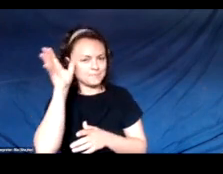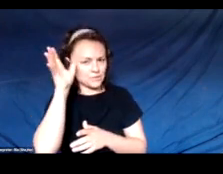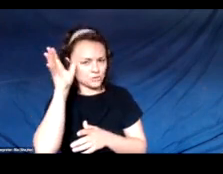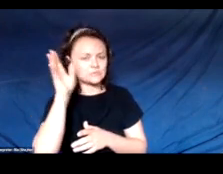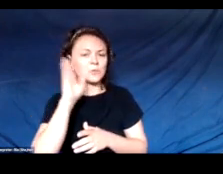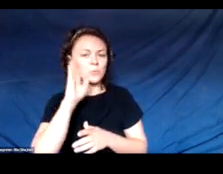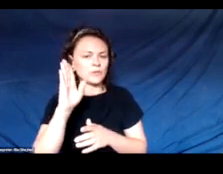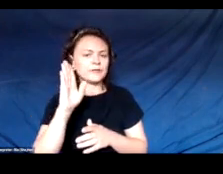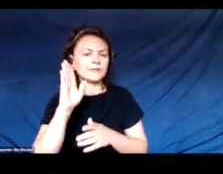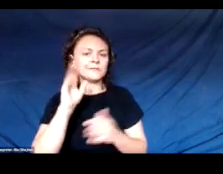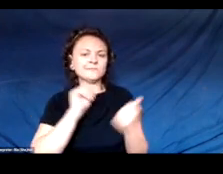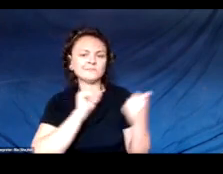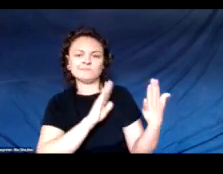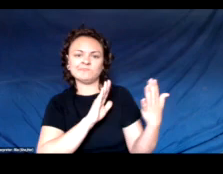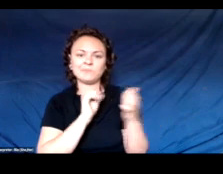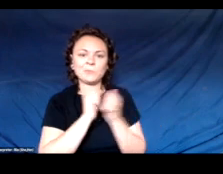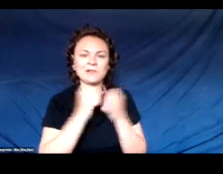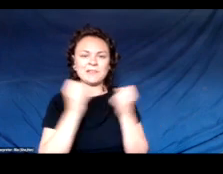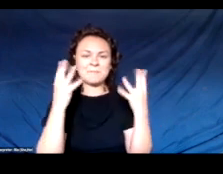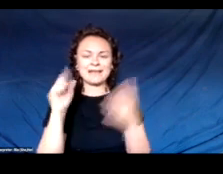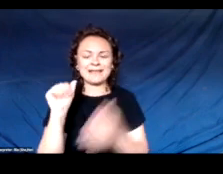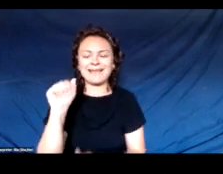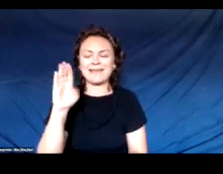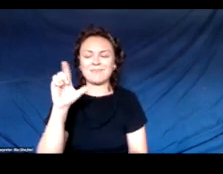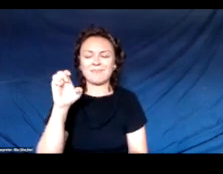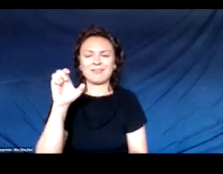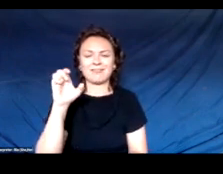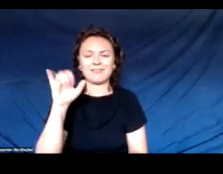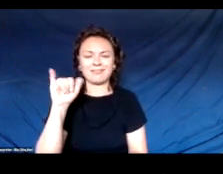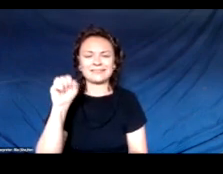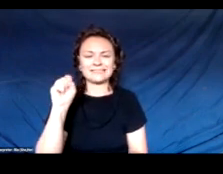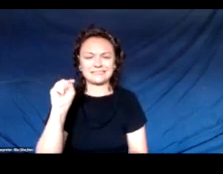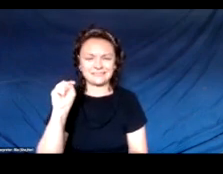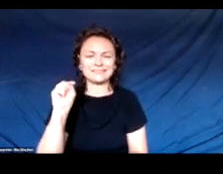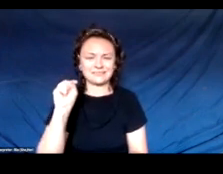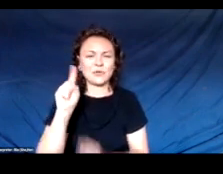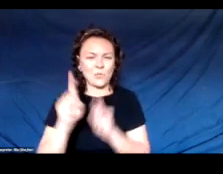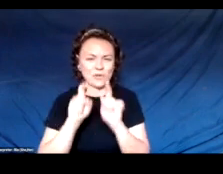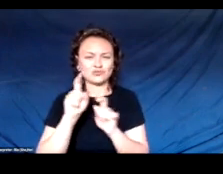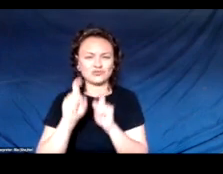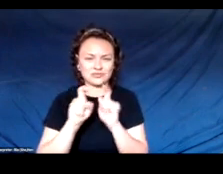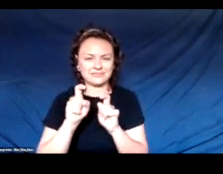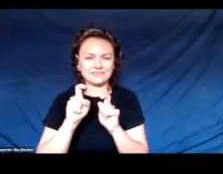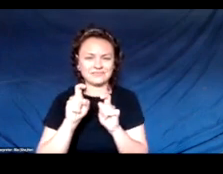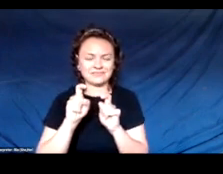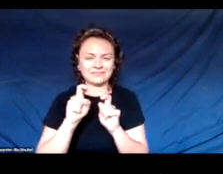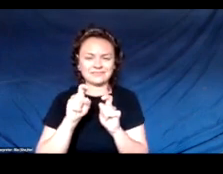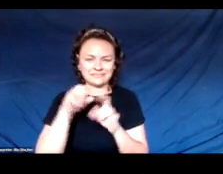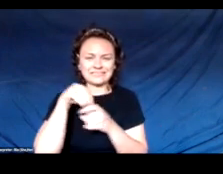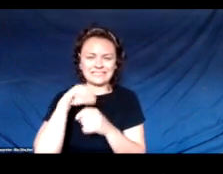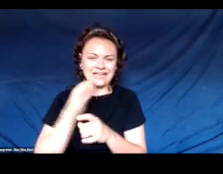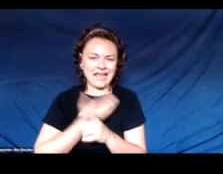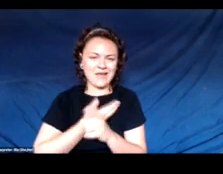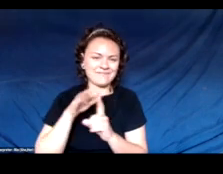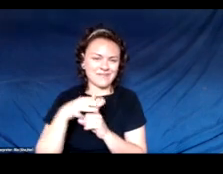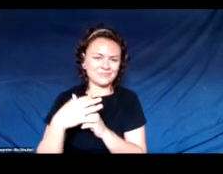ableist questions in our environment and we need to defend ourselves.